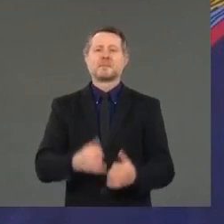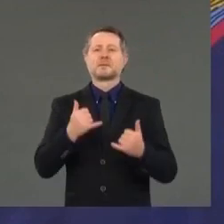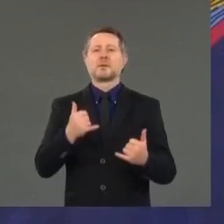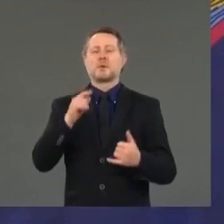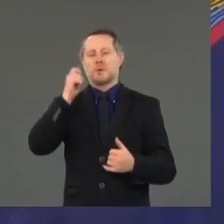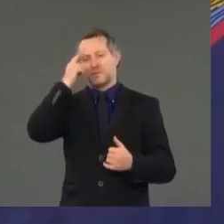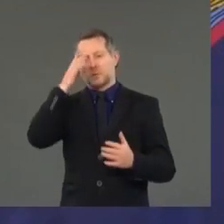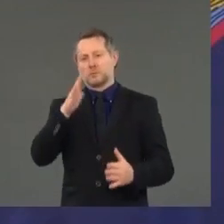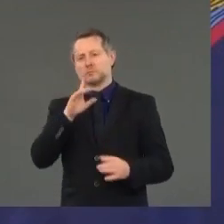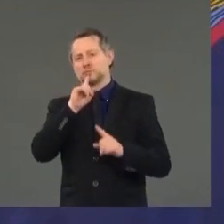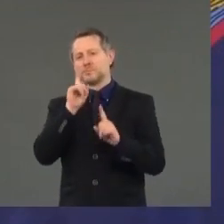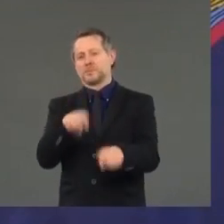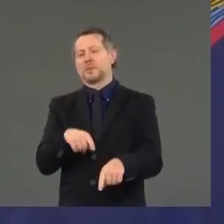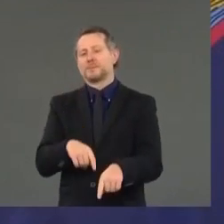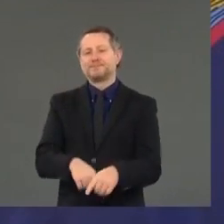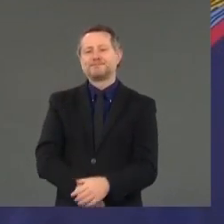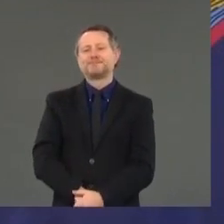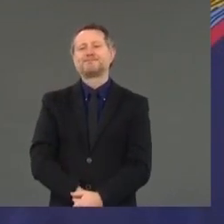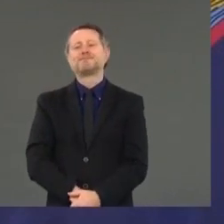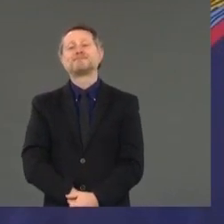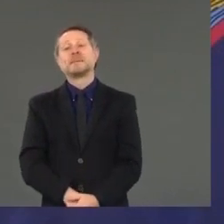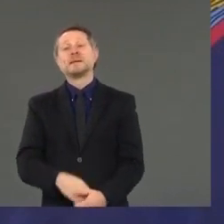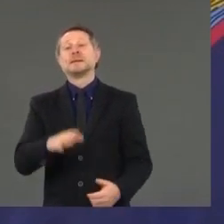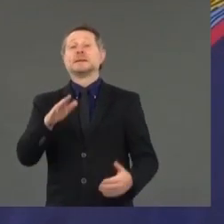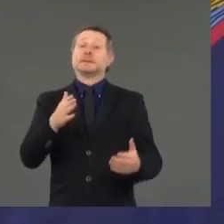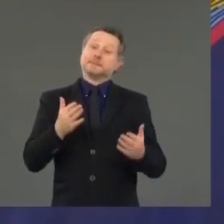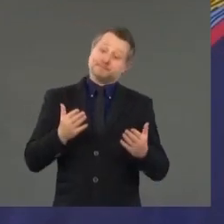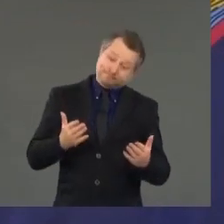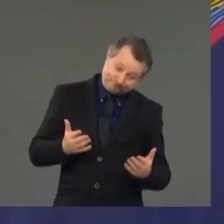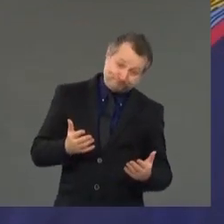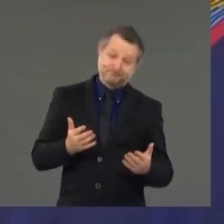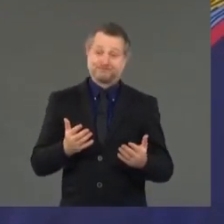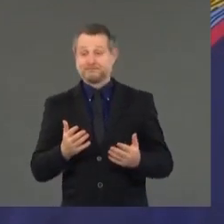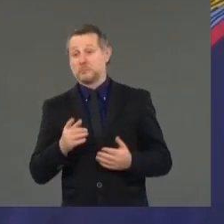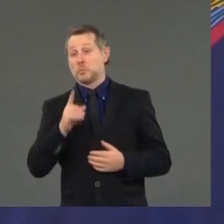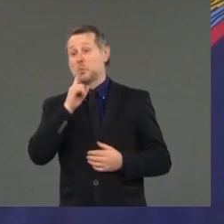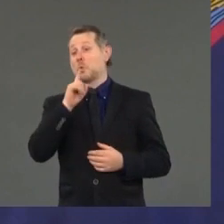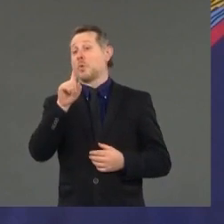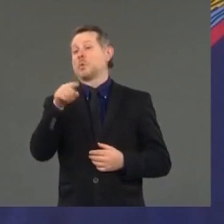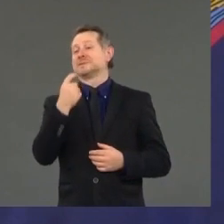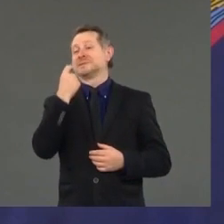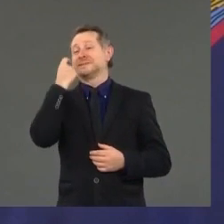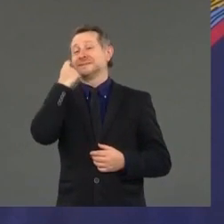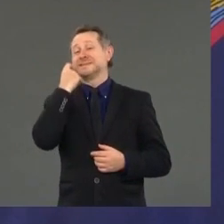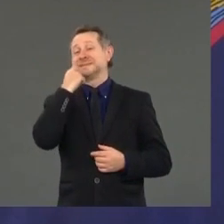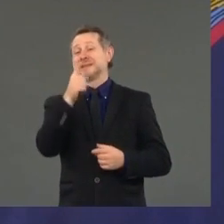QUESTION IS WHAT MAKES YOU THINK SO FAR THAT WHAT WE'VE SEEN